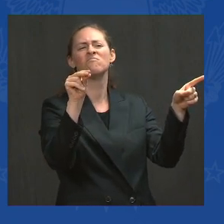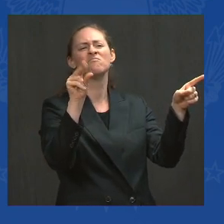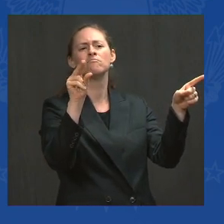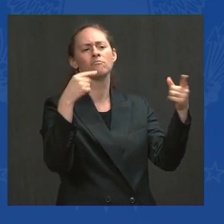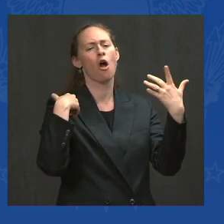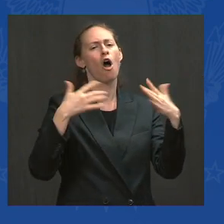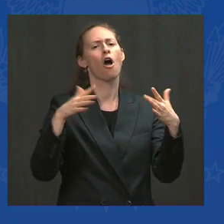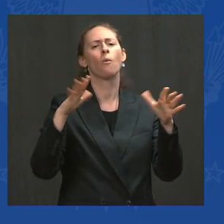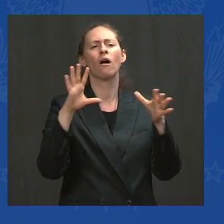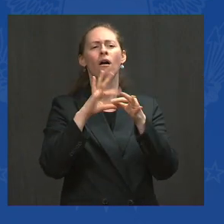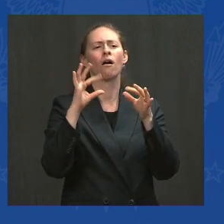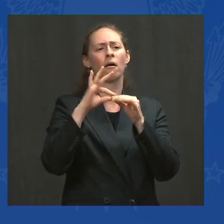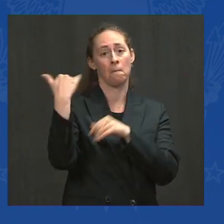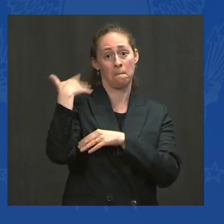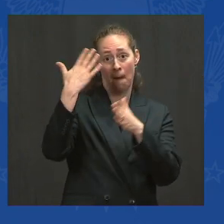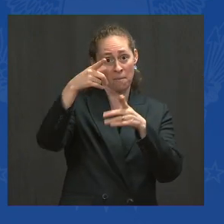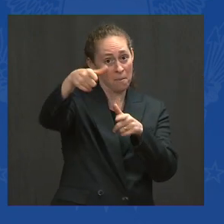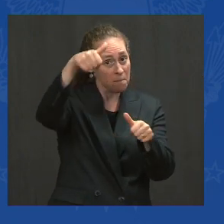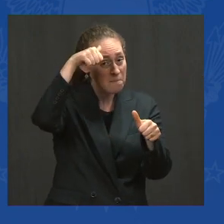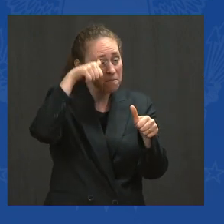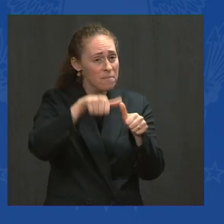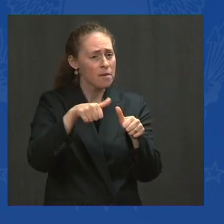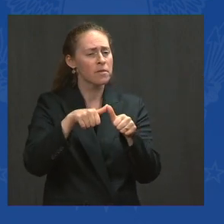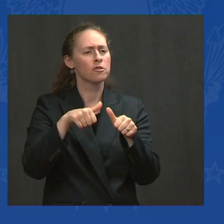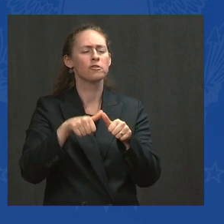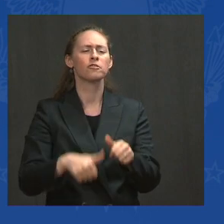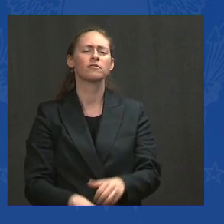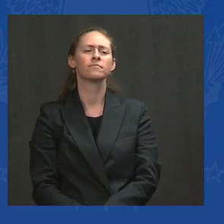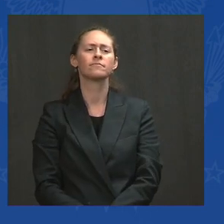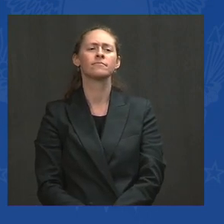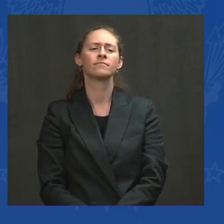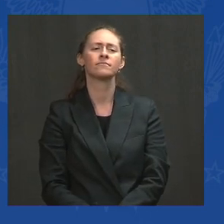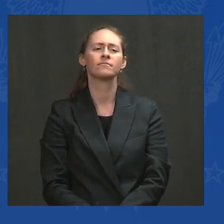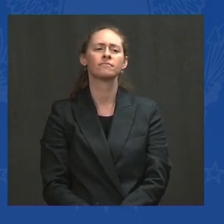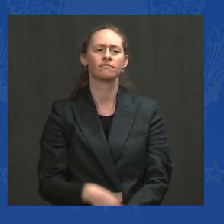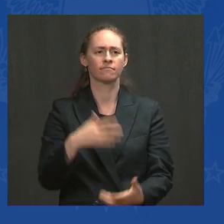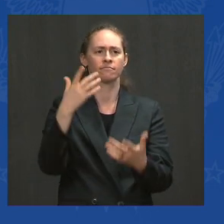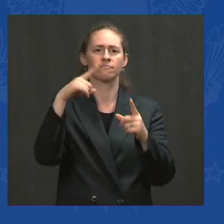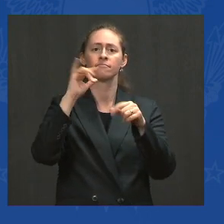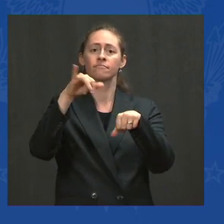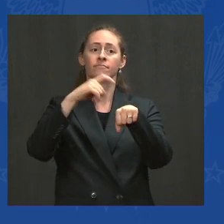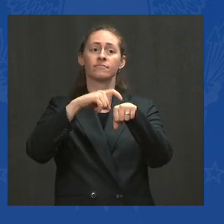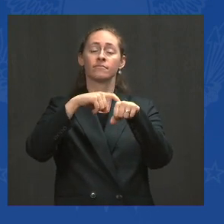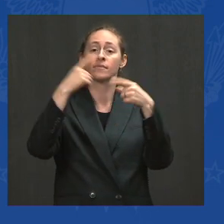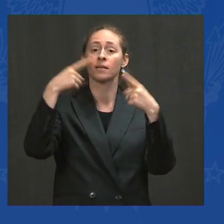recall -- it came to light after the administration